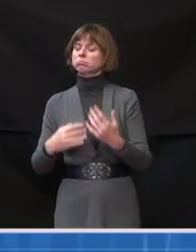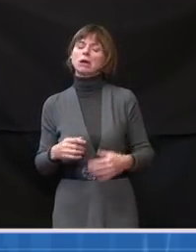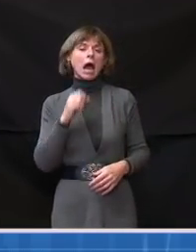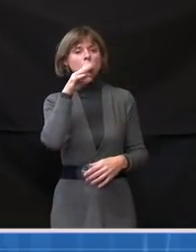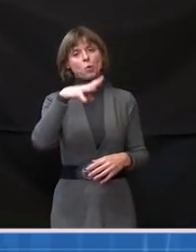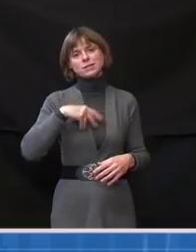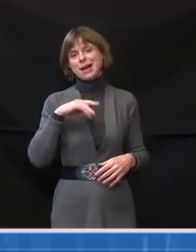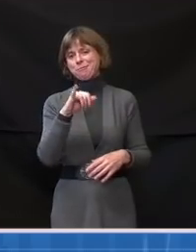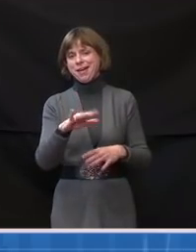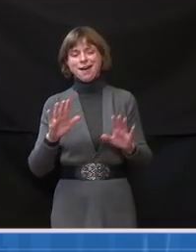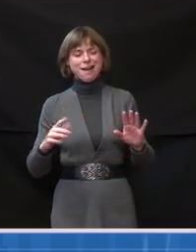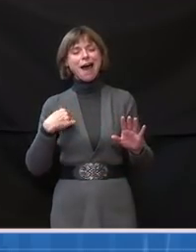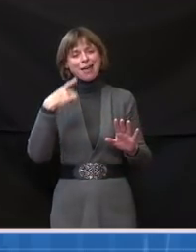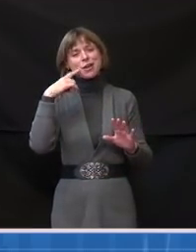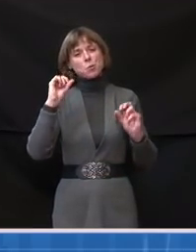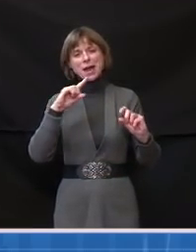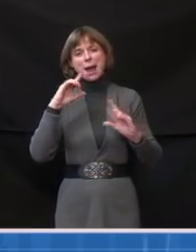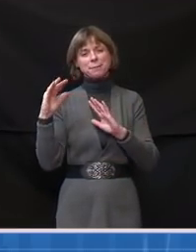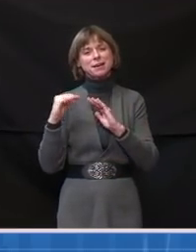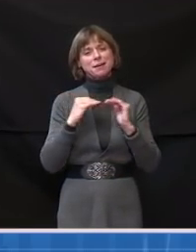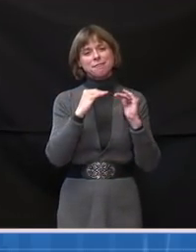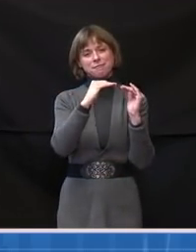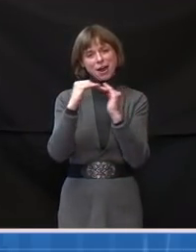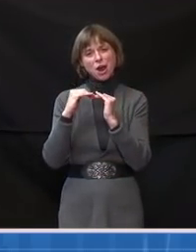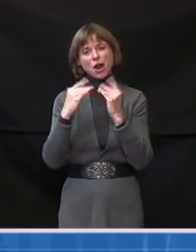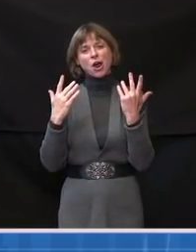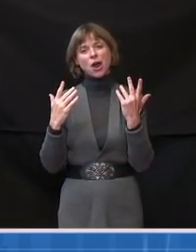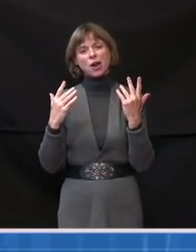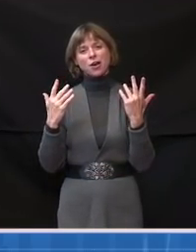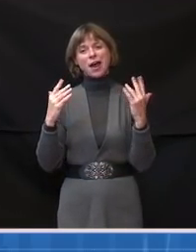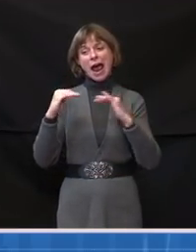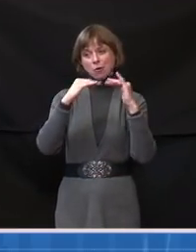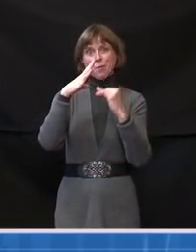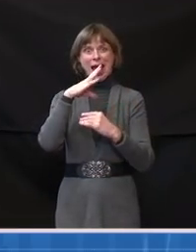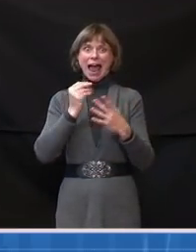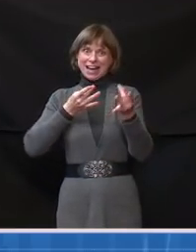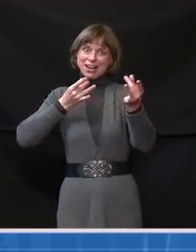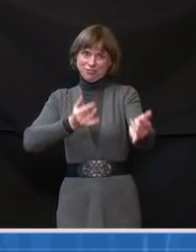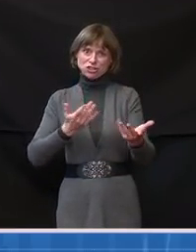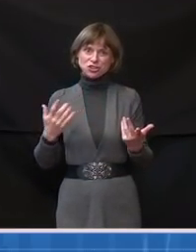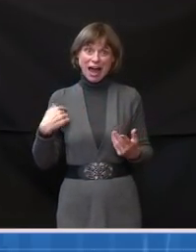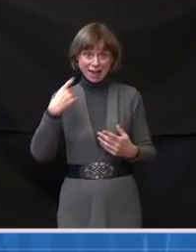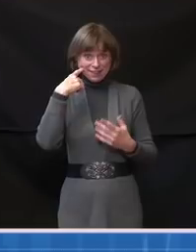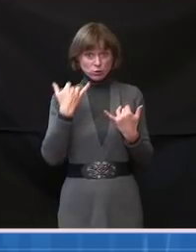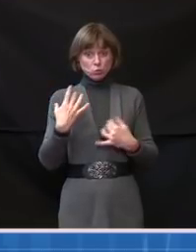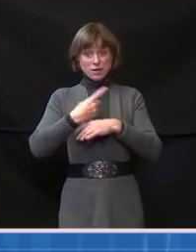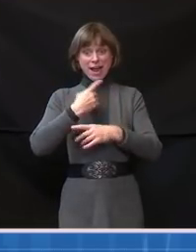and efficient way. And I think today’s announcement about utilizing the community health centers